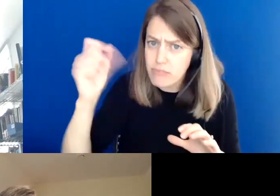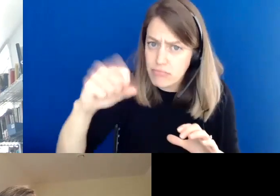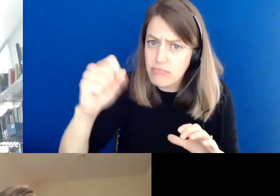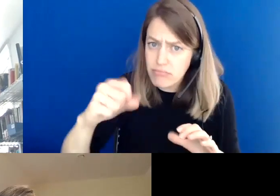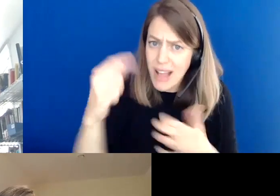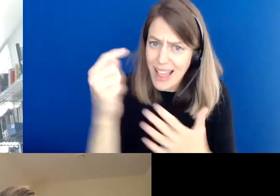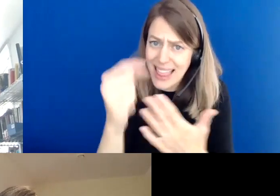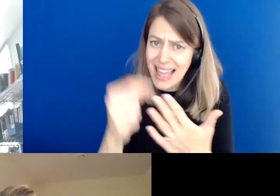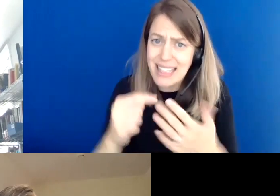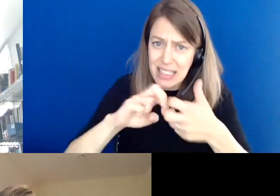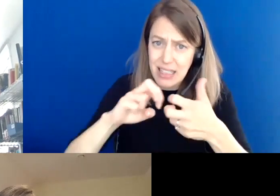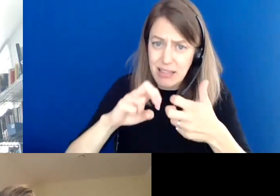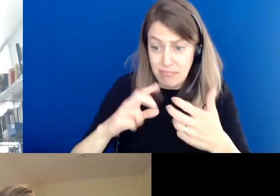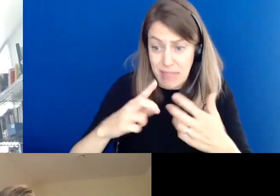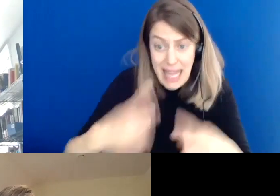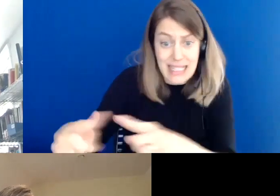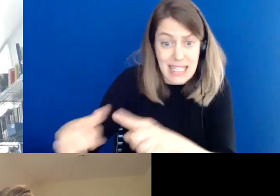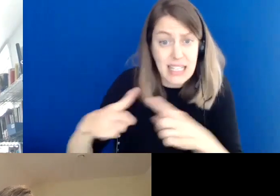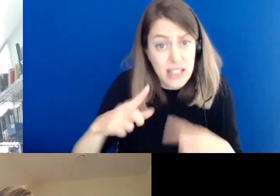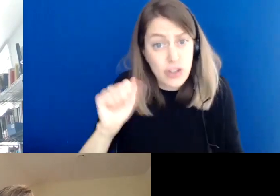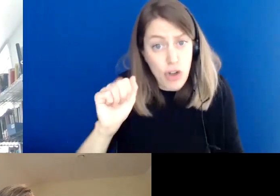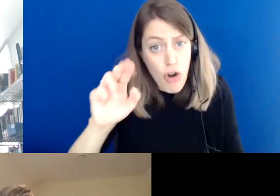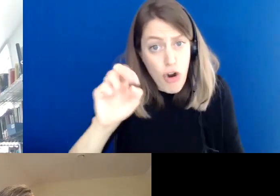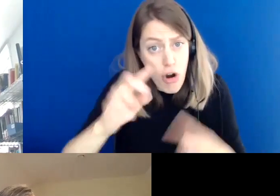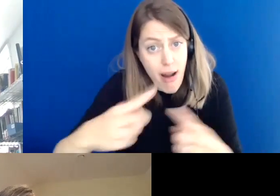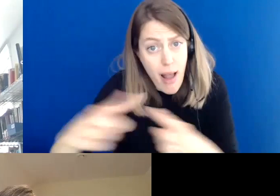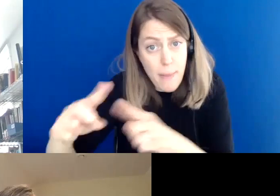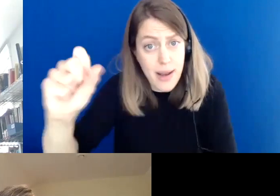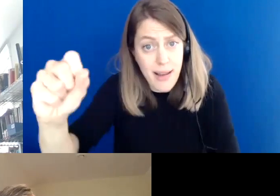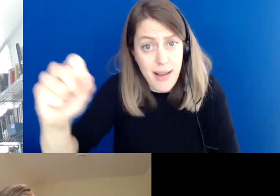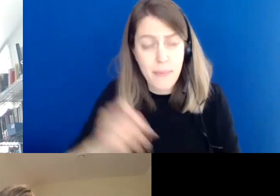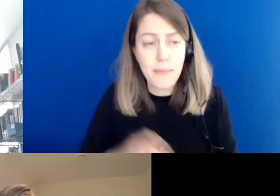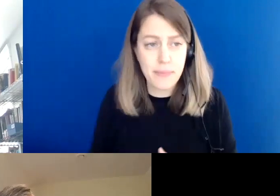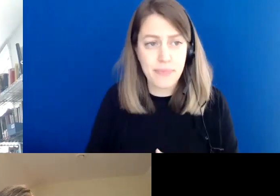He further stated that this is a relatively new concept in